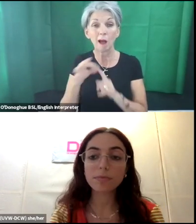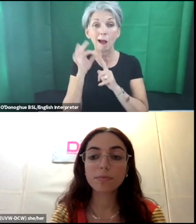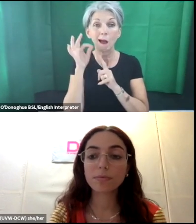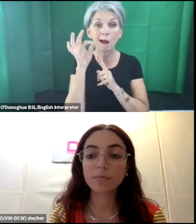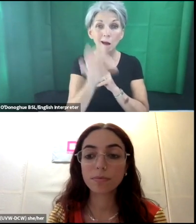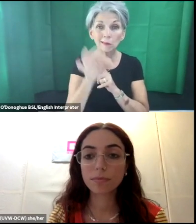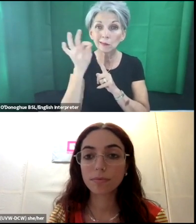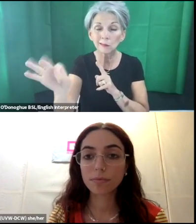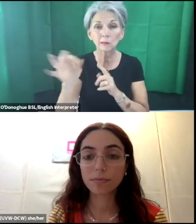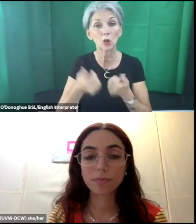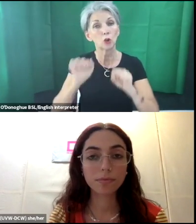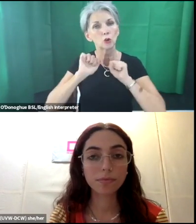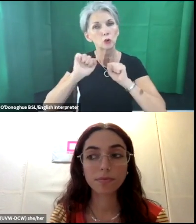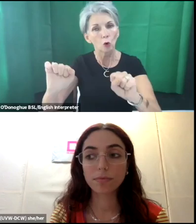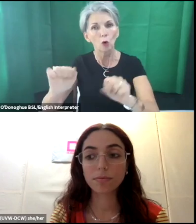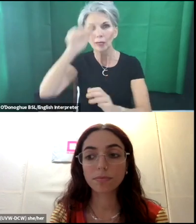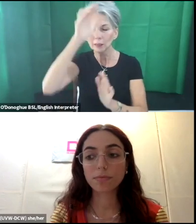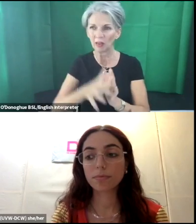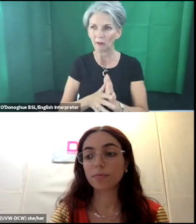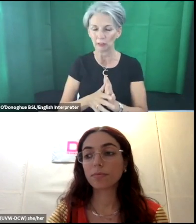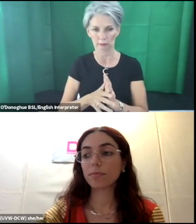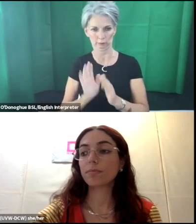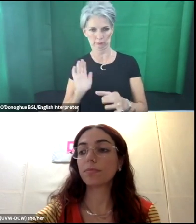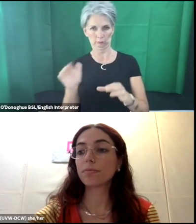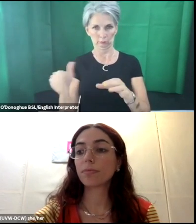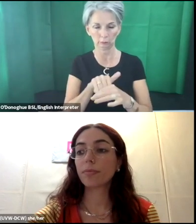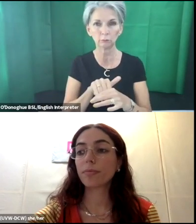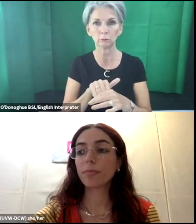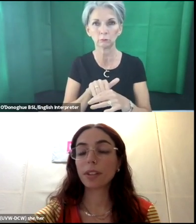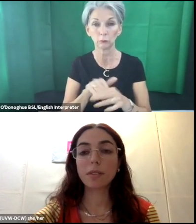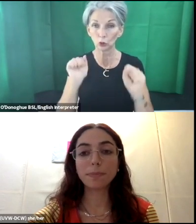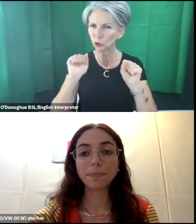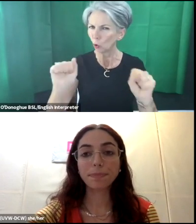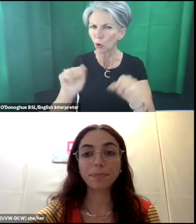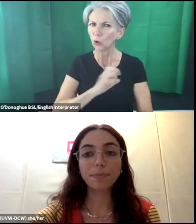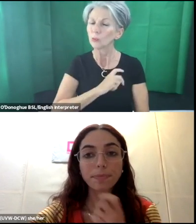from your experience of being in it and your unions are different in many